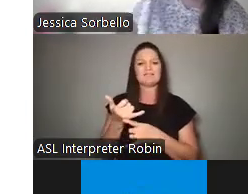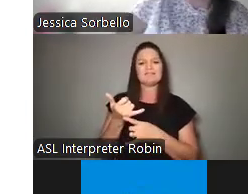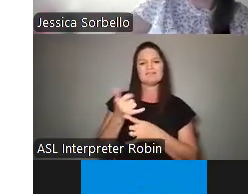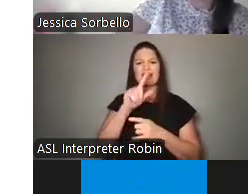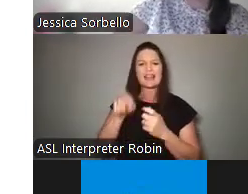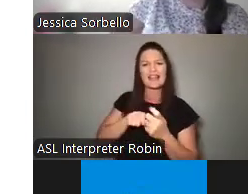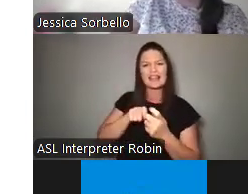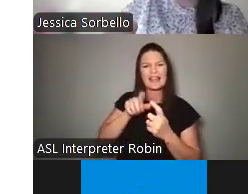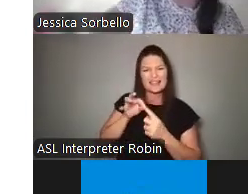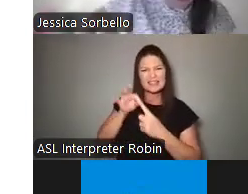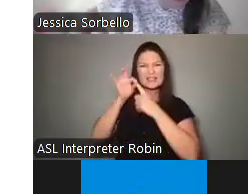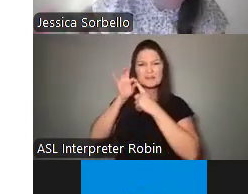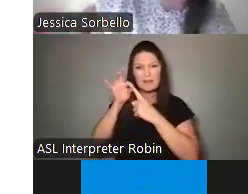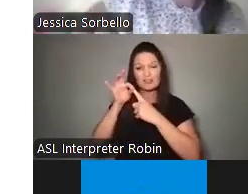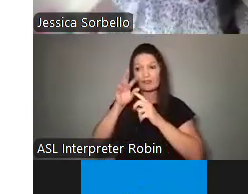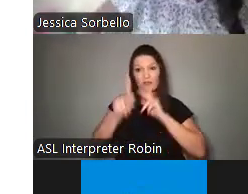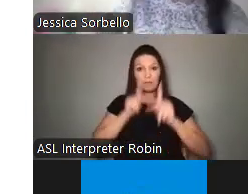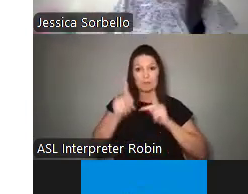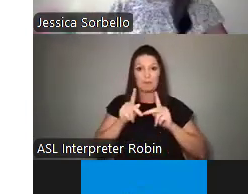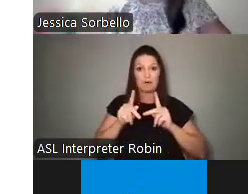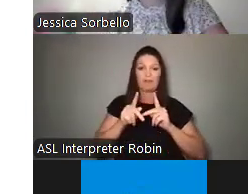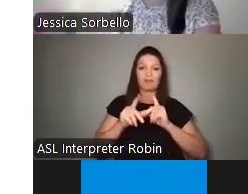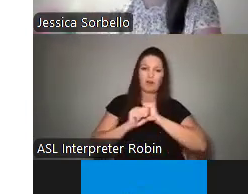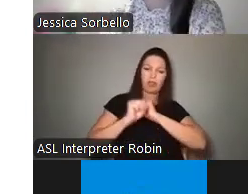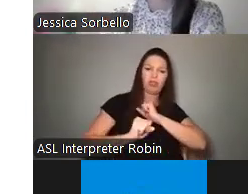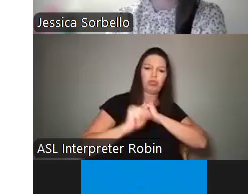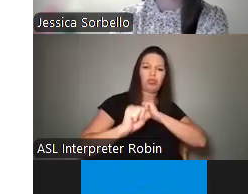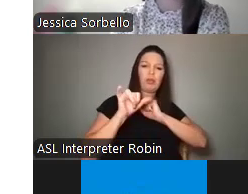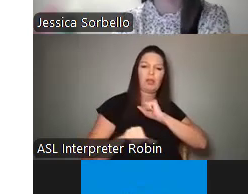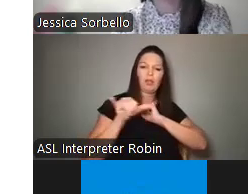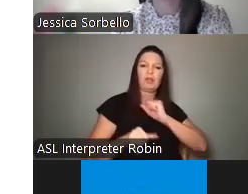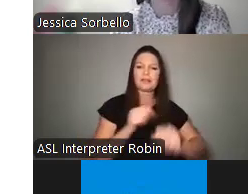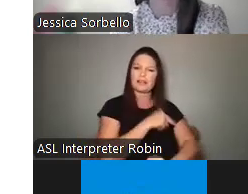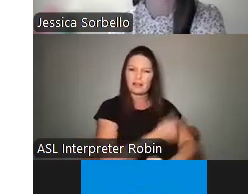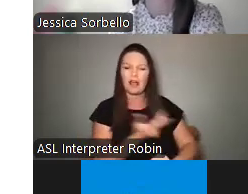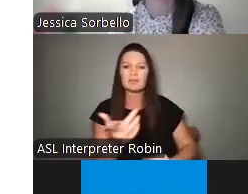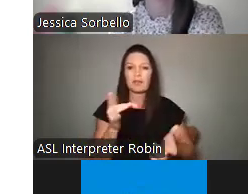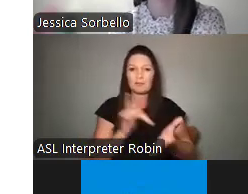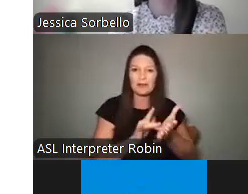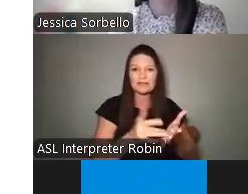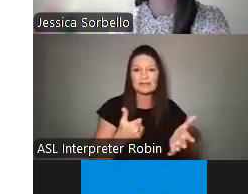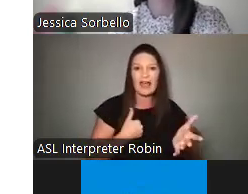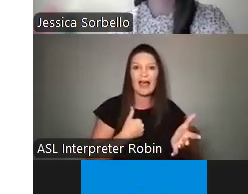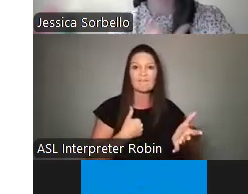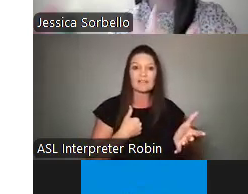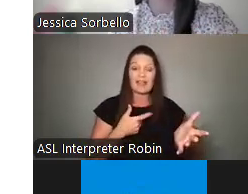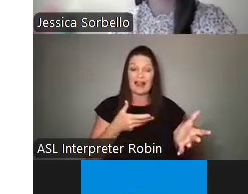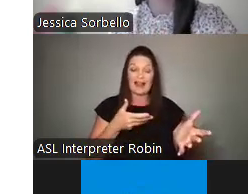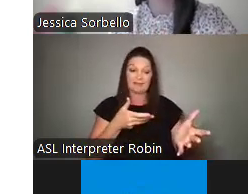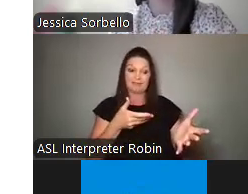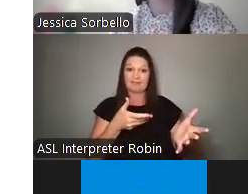at some point they no longer need. It is that kind of low threshold to start these conversations let's clean out